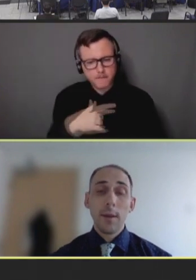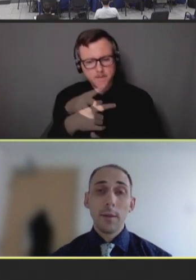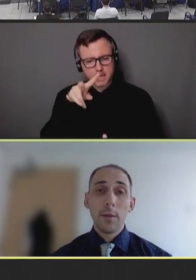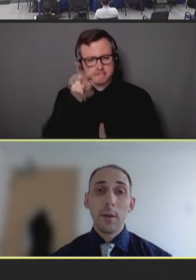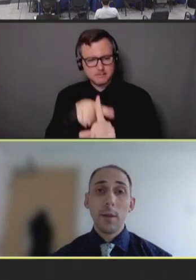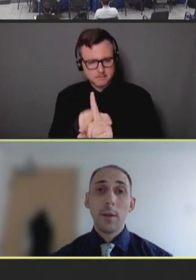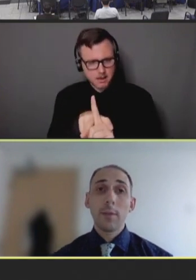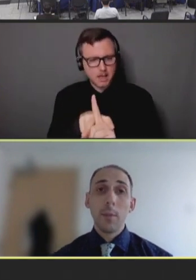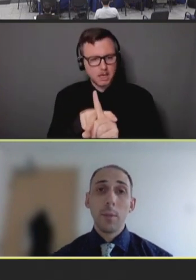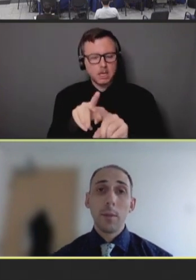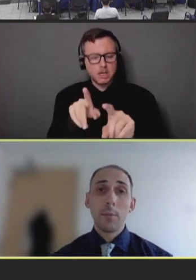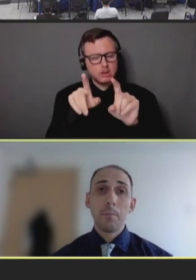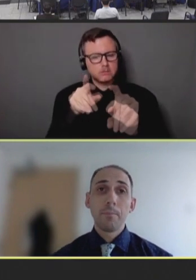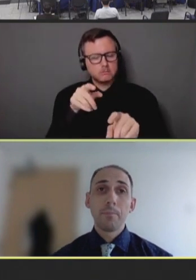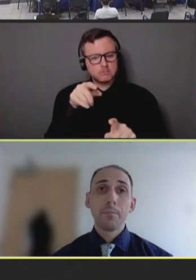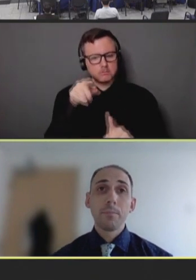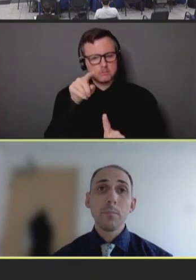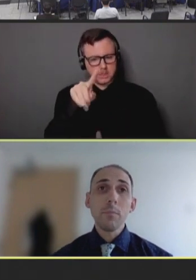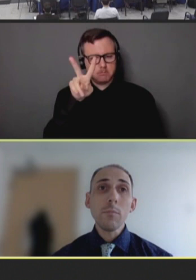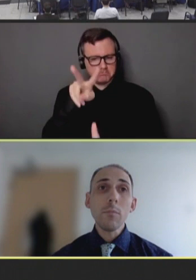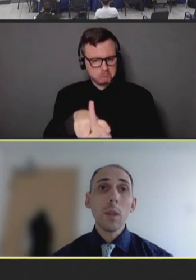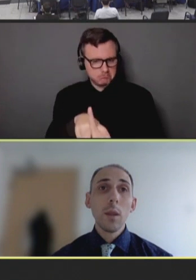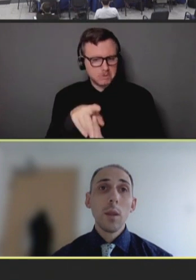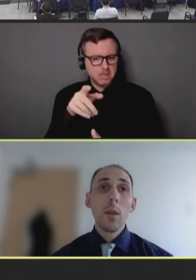Next study. Next slide, please.